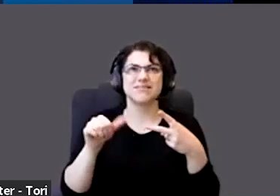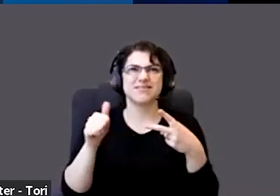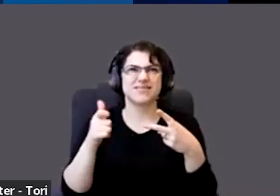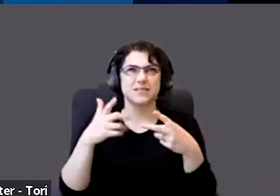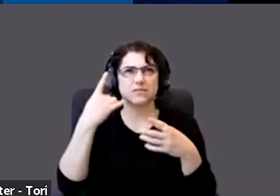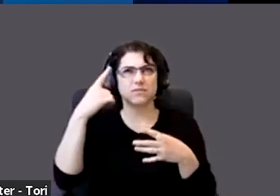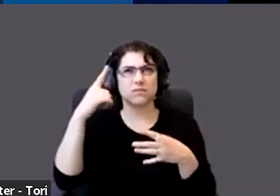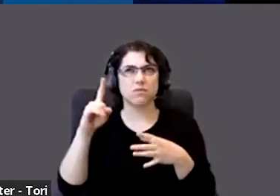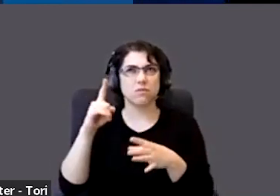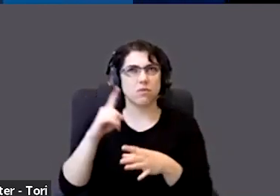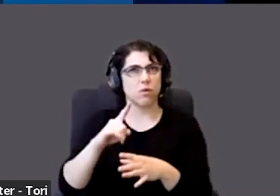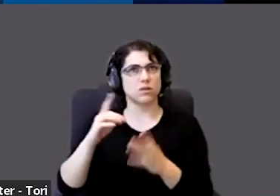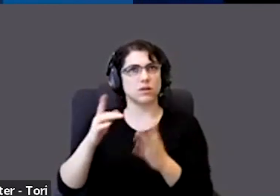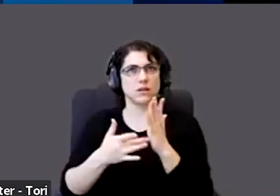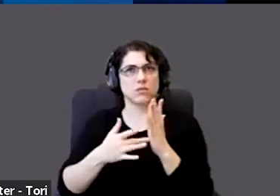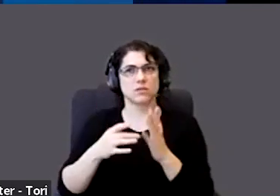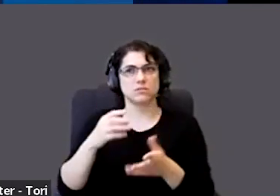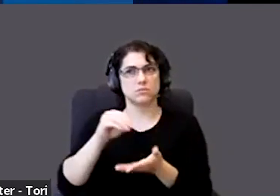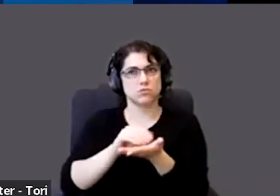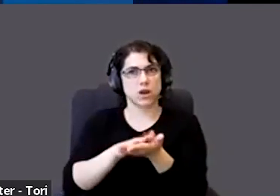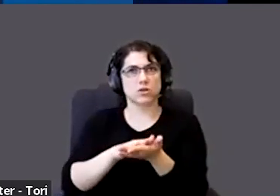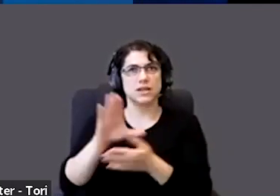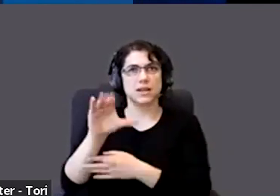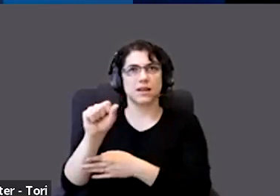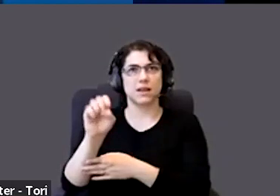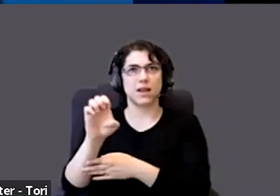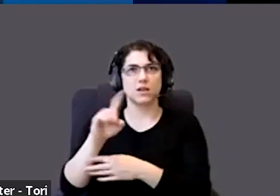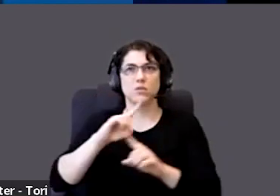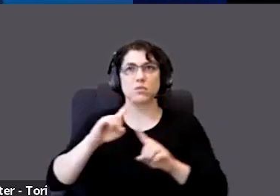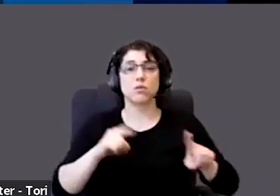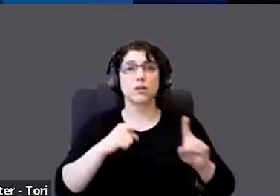that we're getting currently is coming directly from the electronic health records,